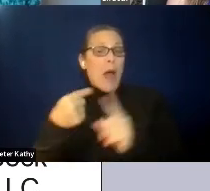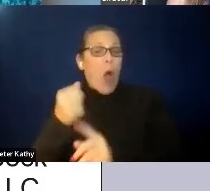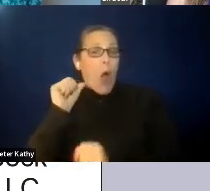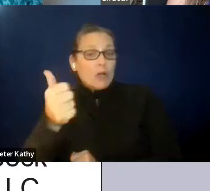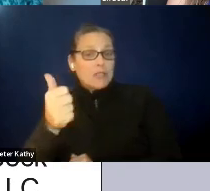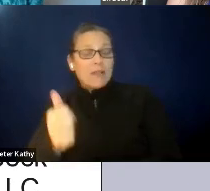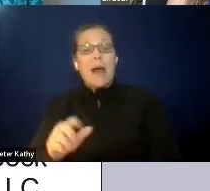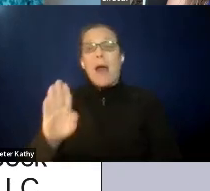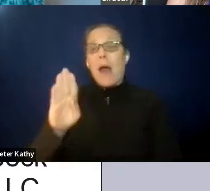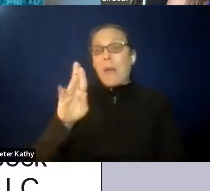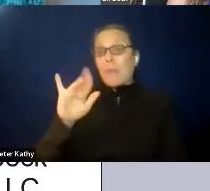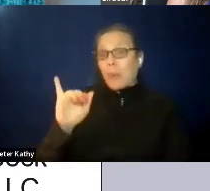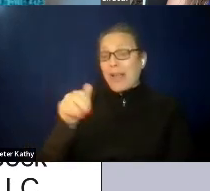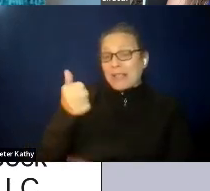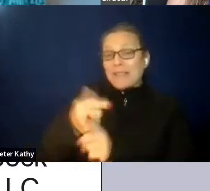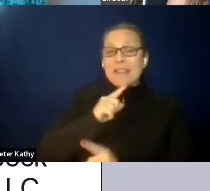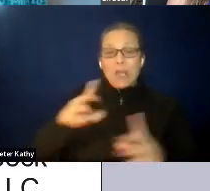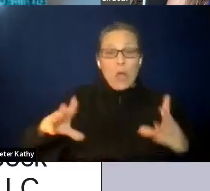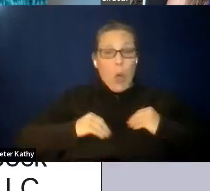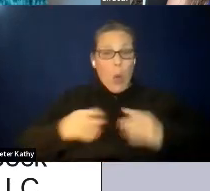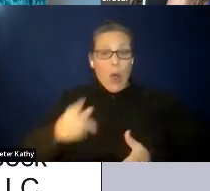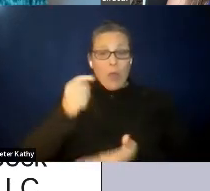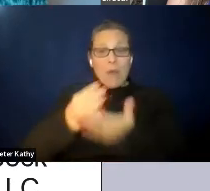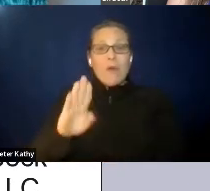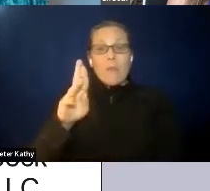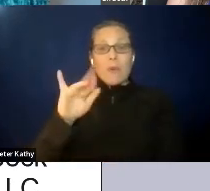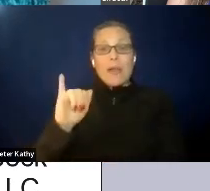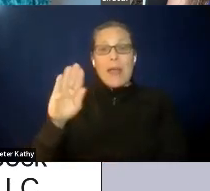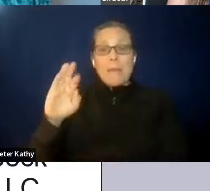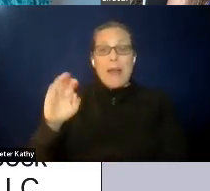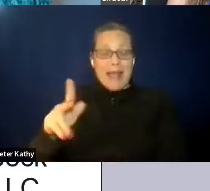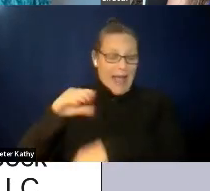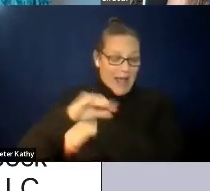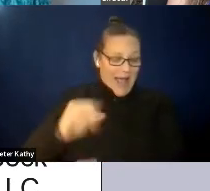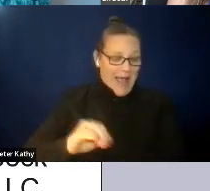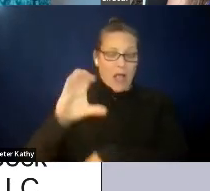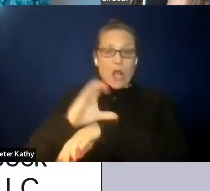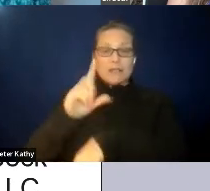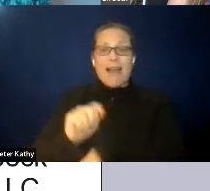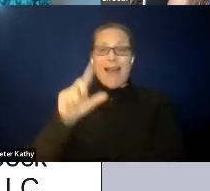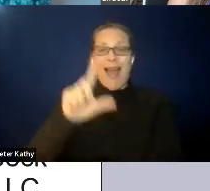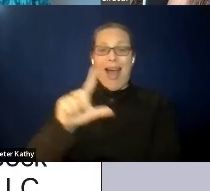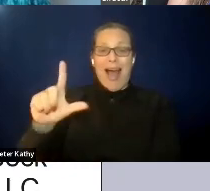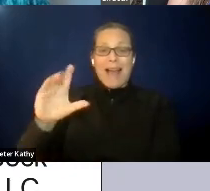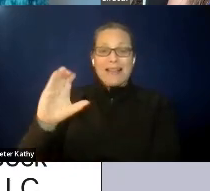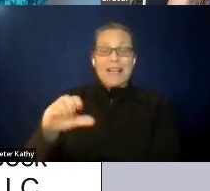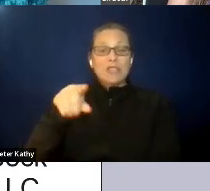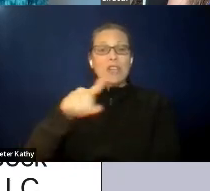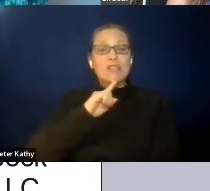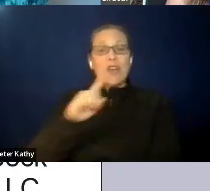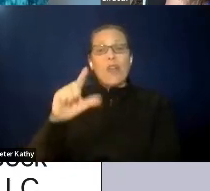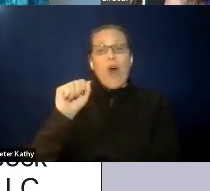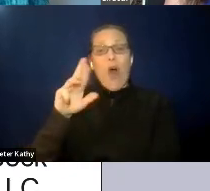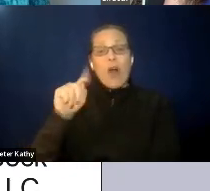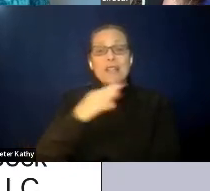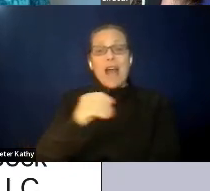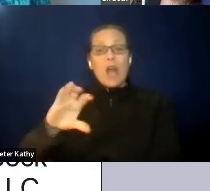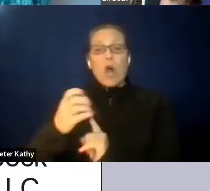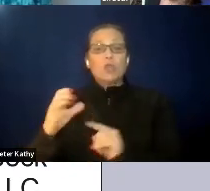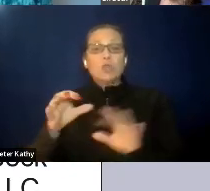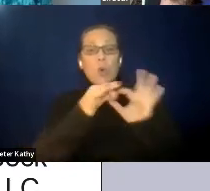information about herself but a few quick highlights for Bri. Bri is the owner and therapist of Bri Beck